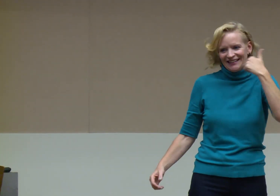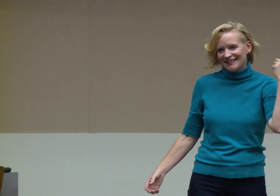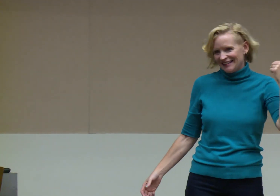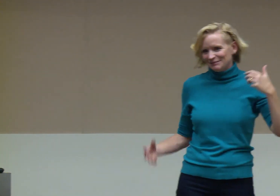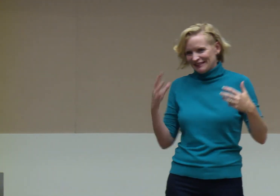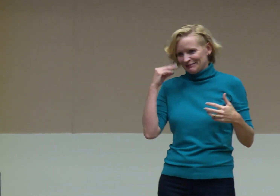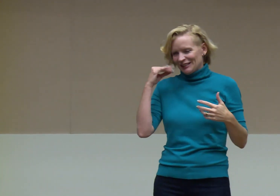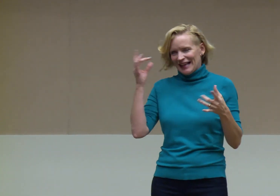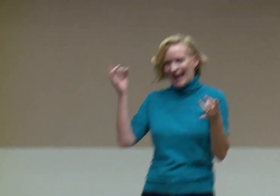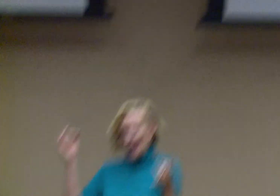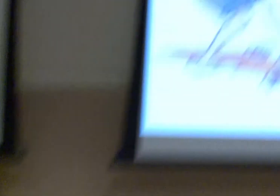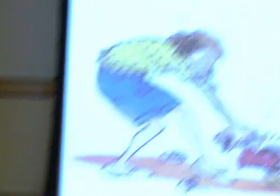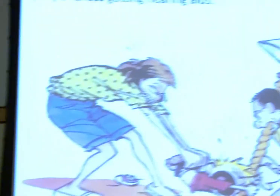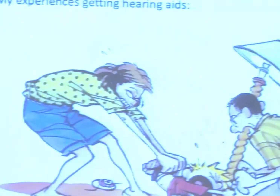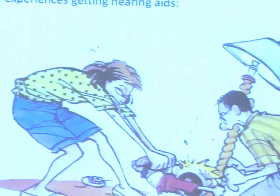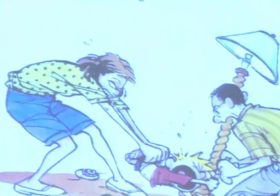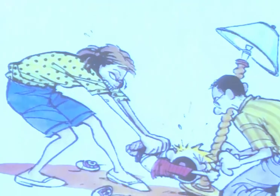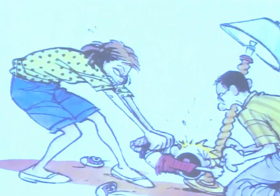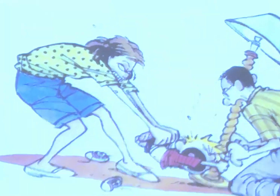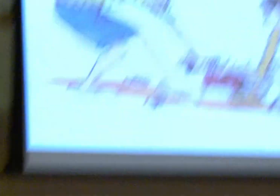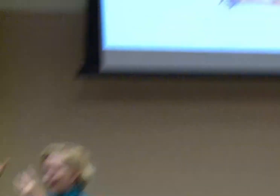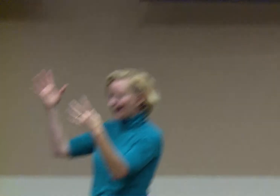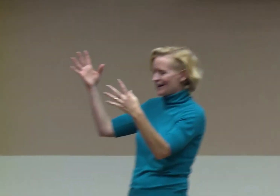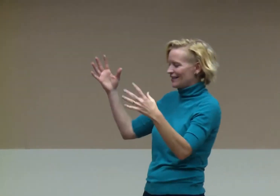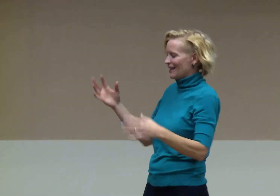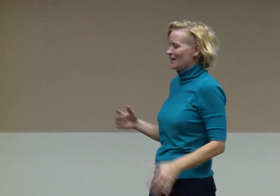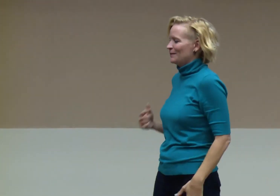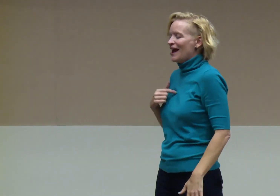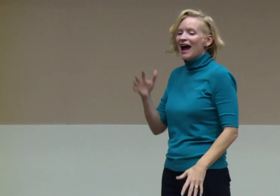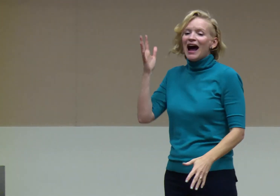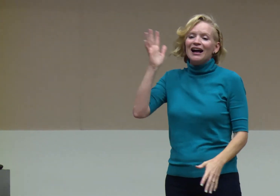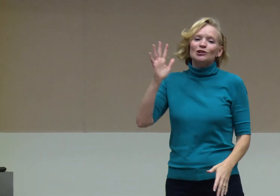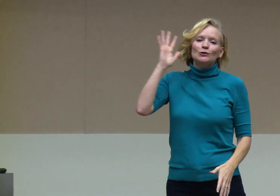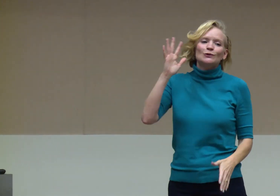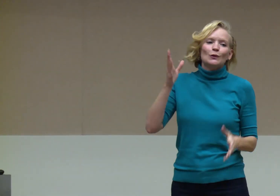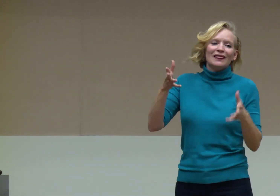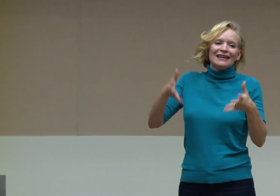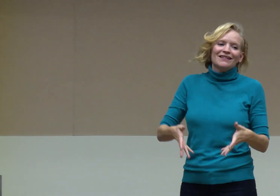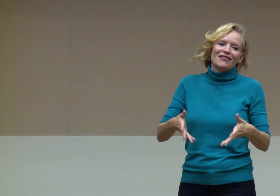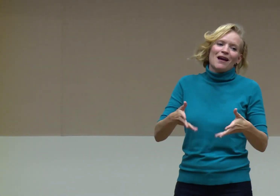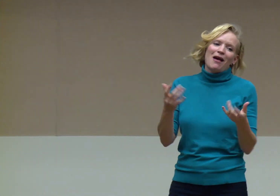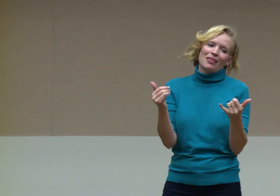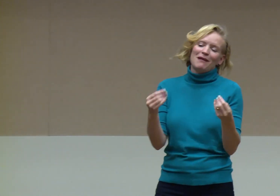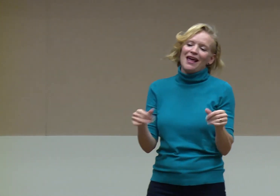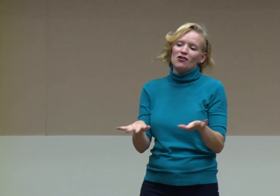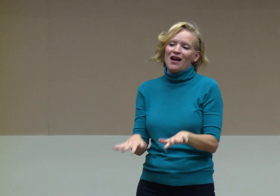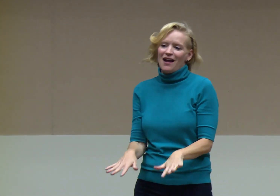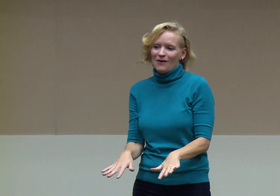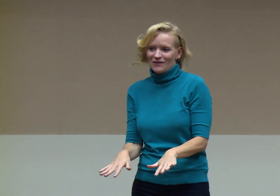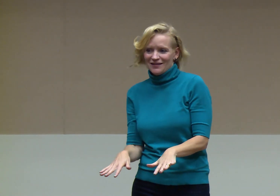Funny, right? I know. I hated my hearing aids. I used to actually leave them out on the playground